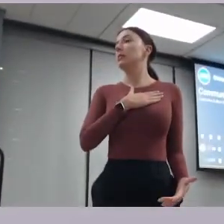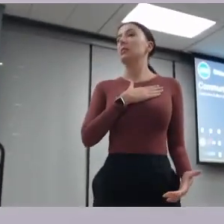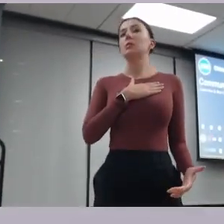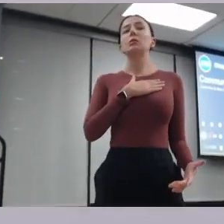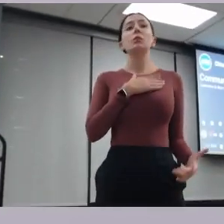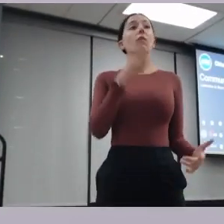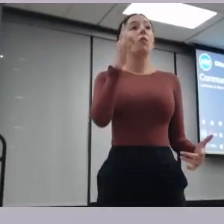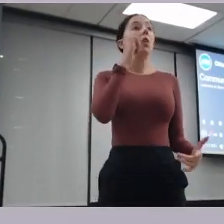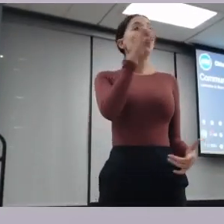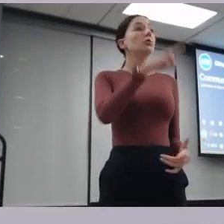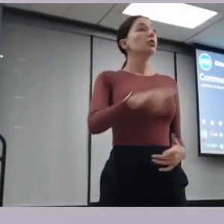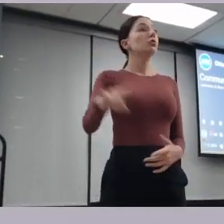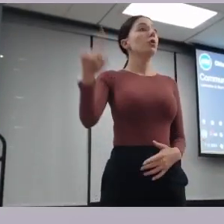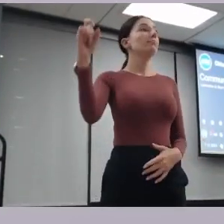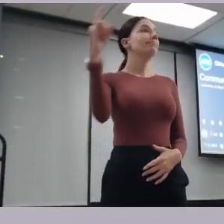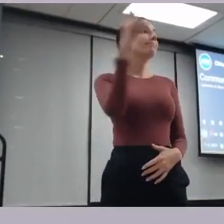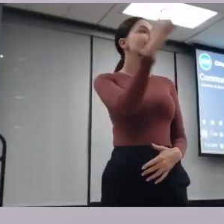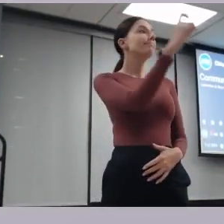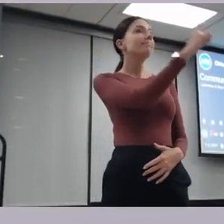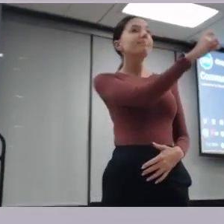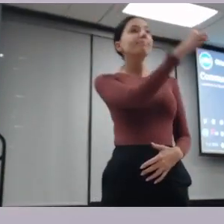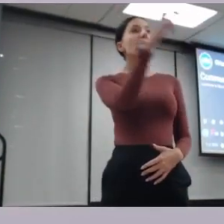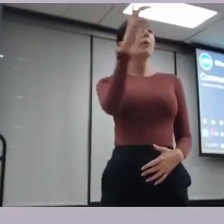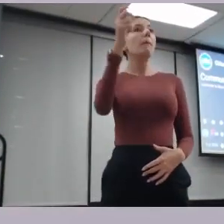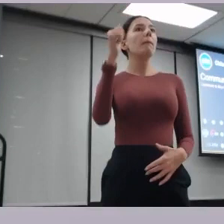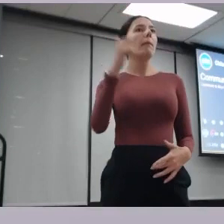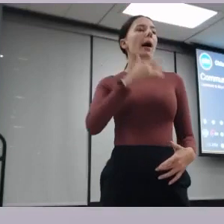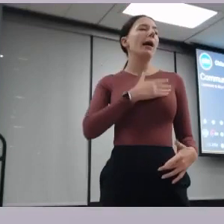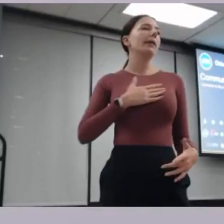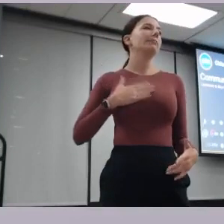you have a lot of opportunities to interact with our amazing staff